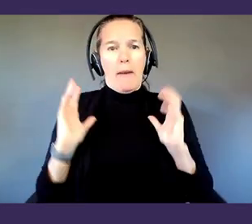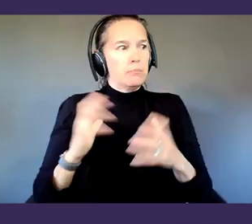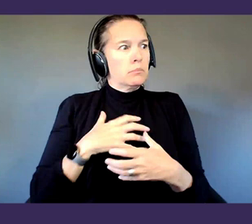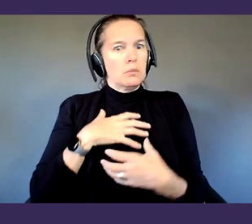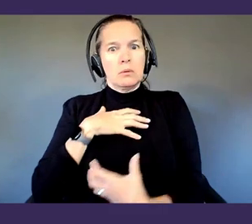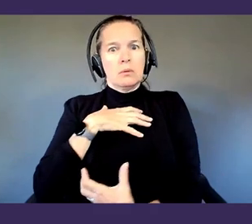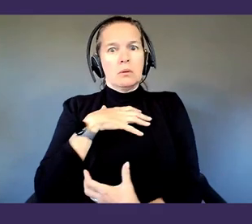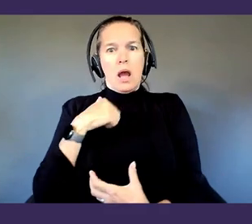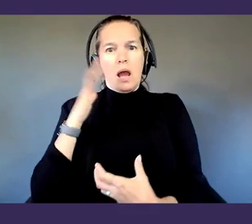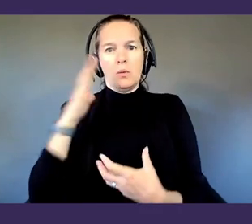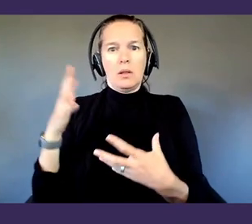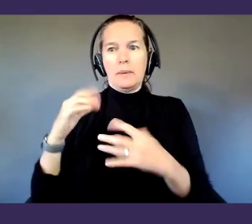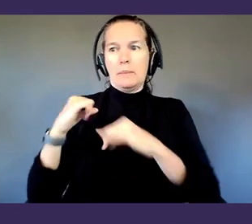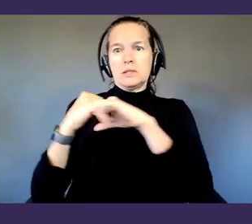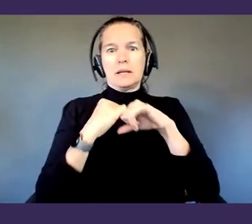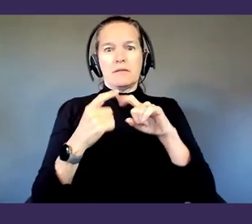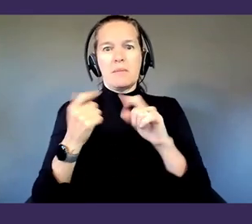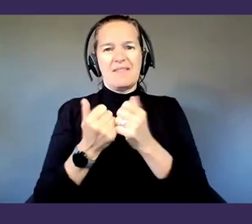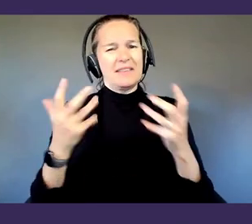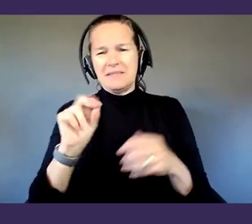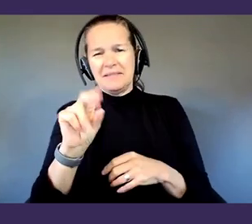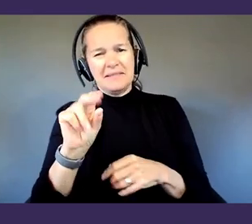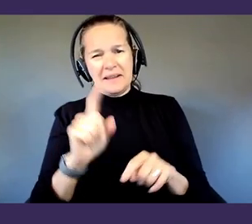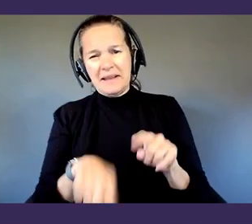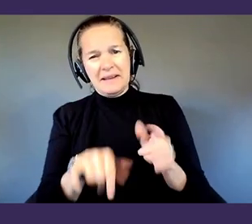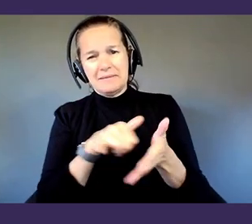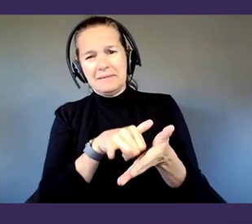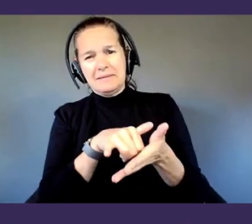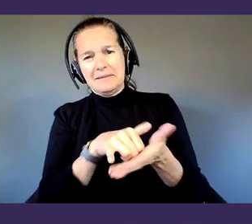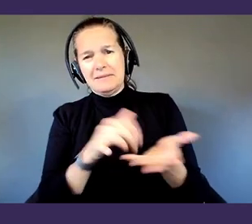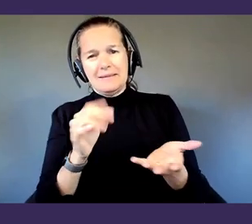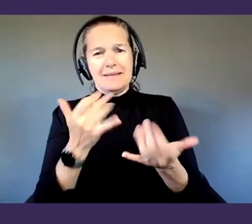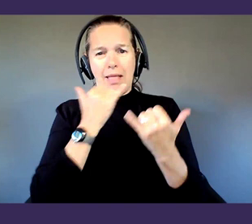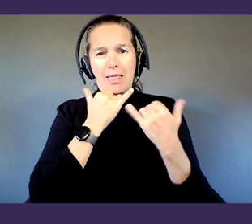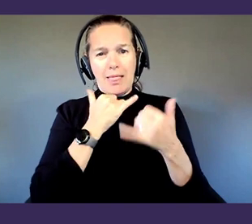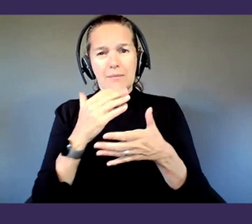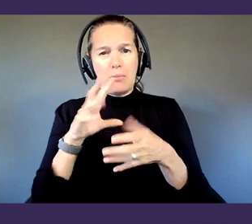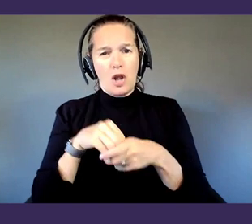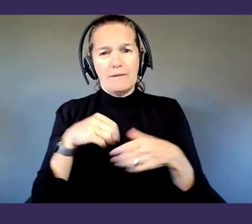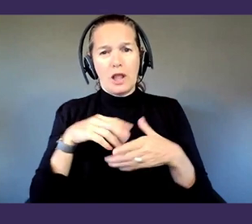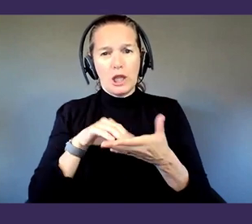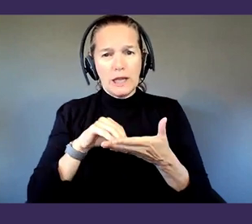that might come their way, right? It's part of learning, it's part of growing, it's part of the human experience to face obstacles.